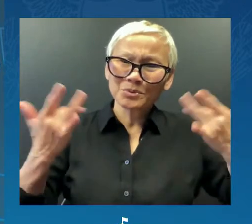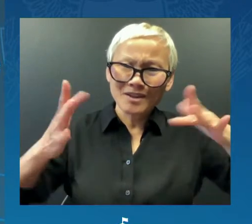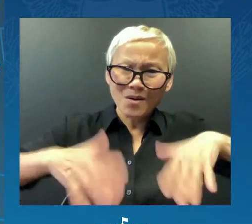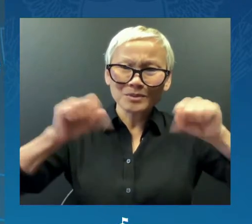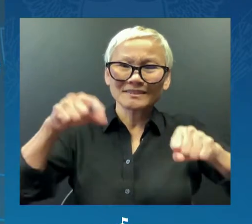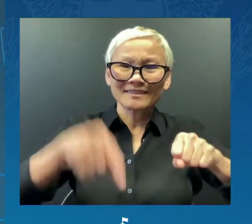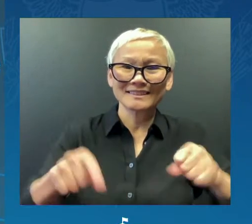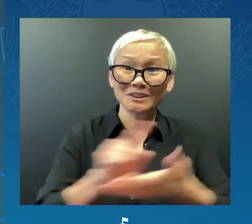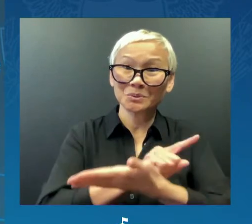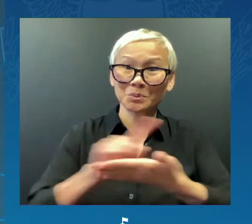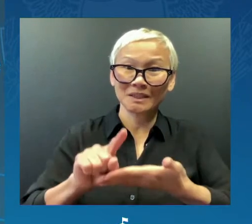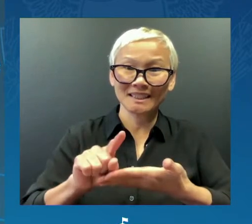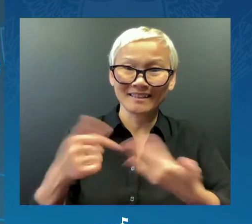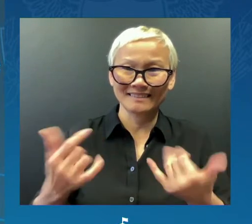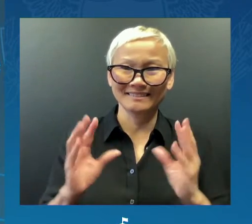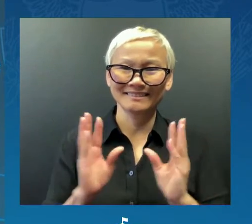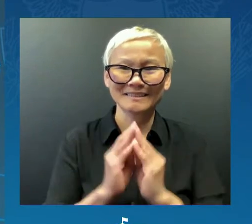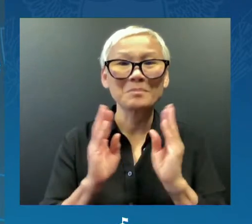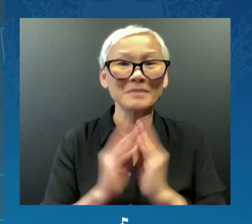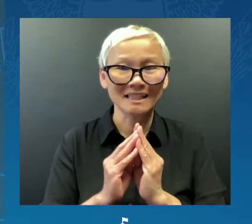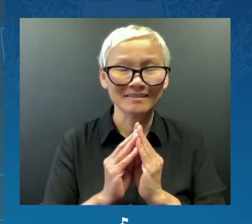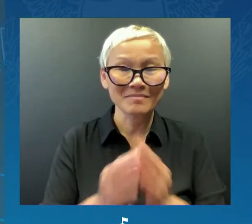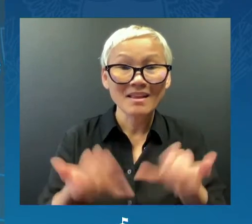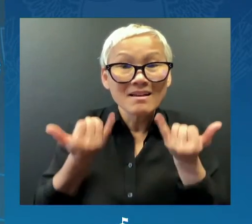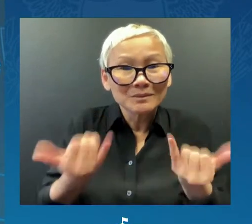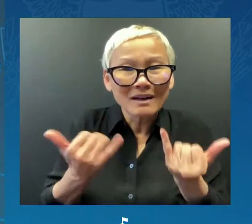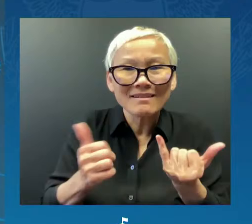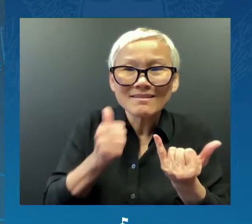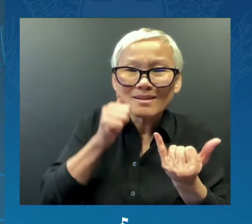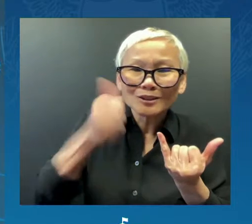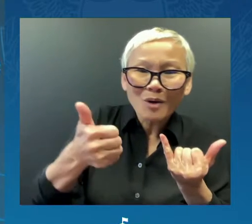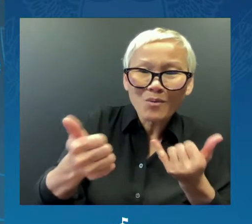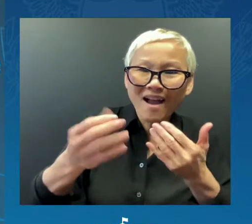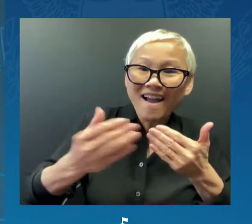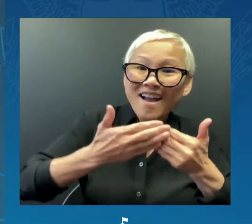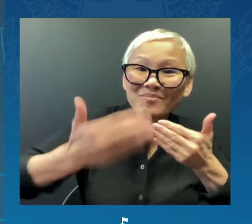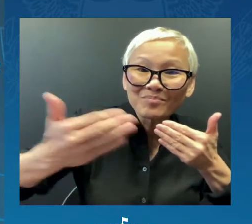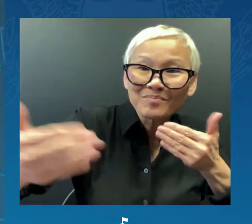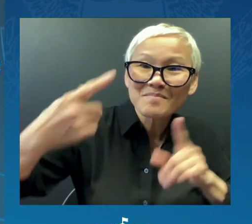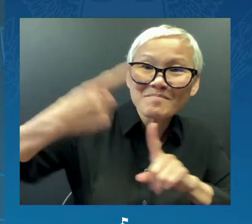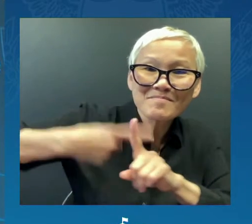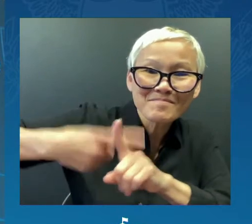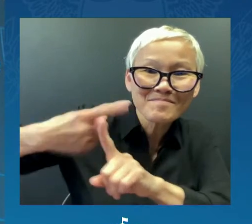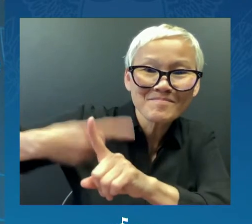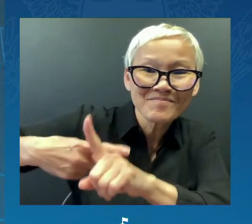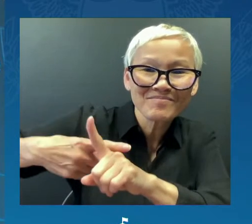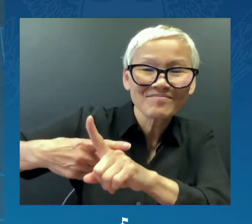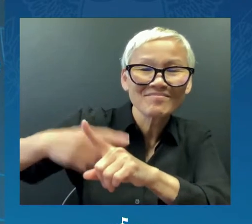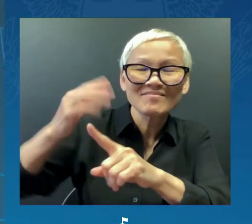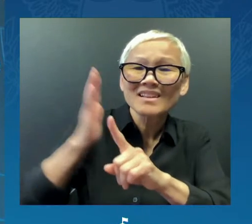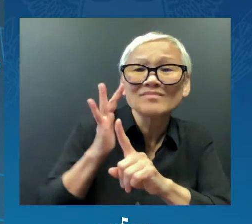In the coming days, as well as the months and years ahead, our administration will invest our time